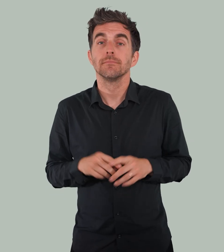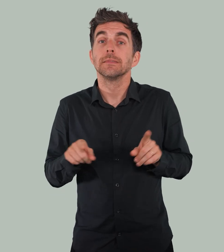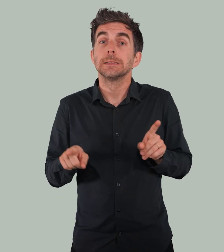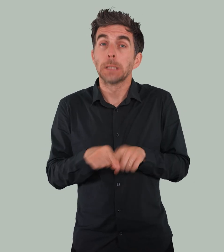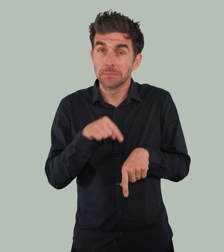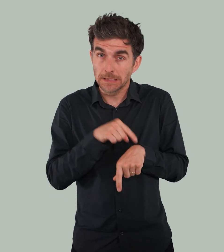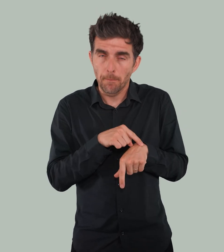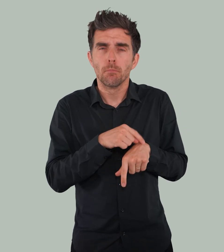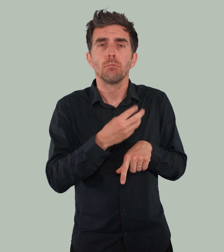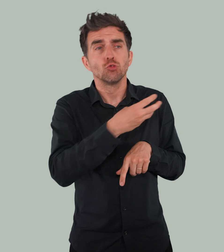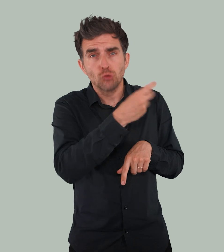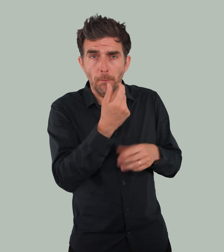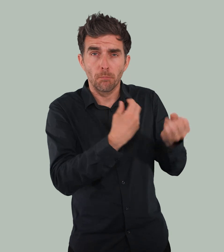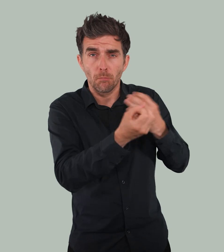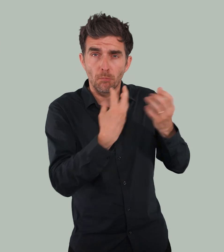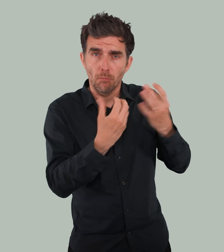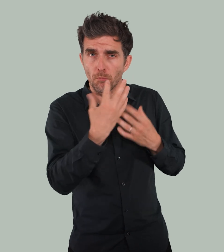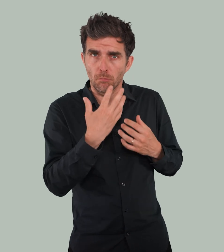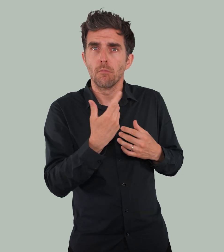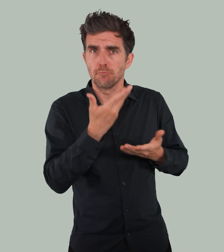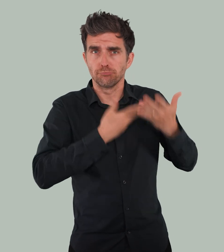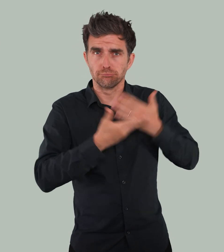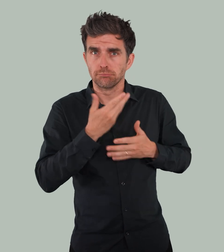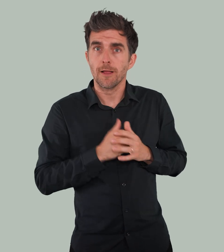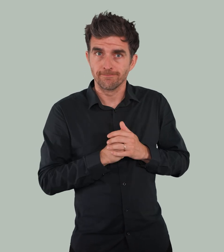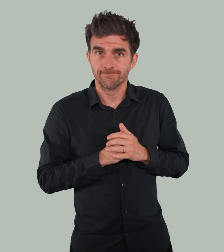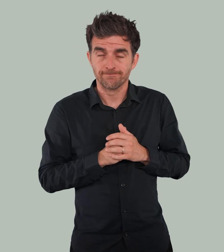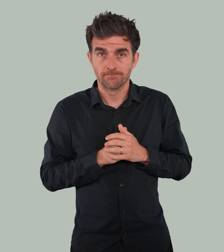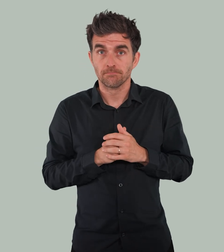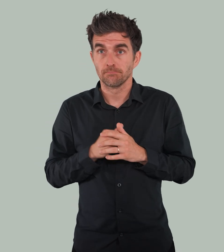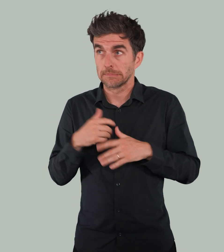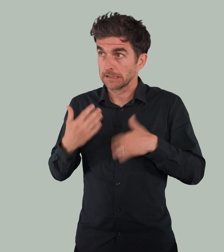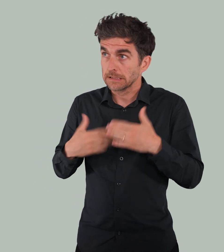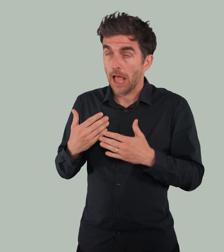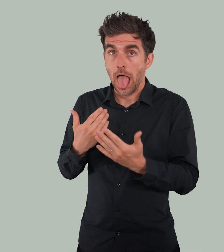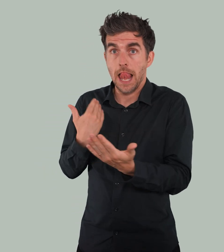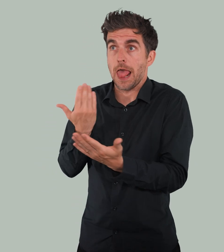At the same time, some responses describe ways in which